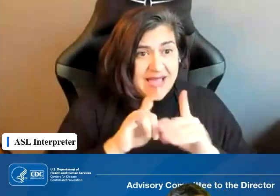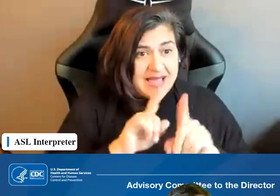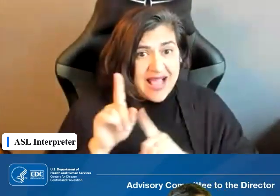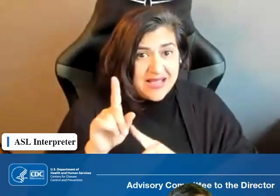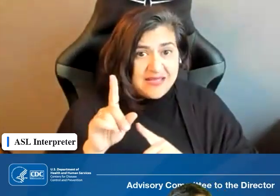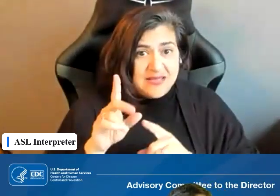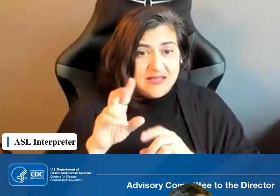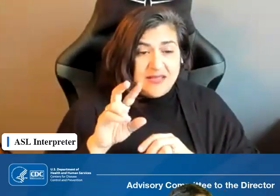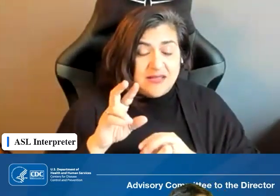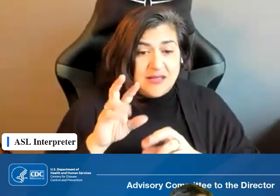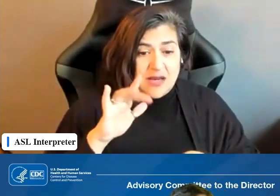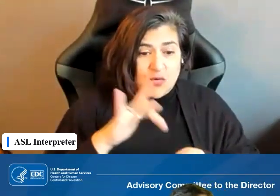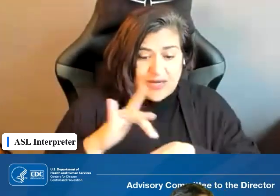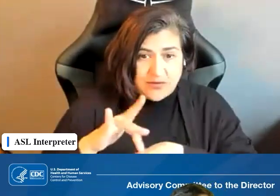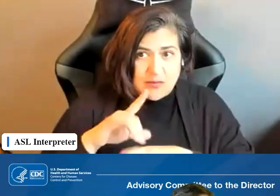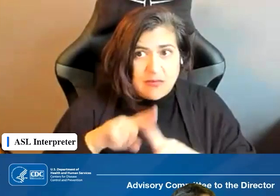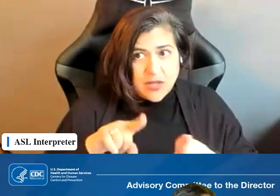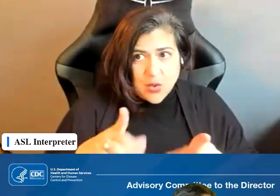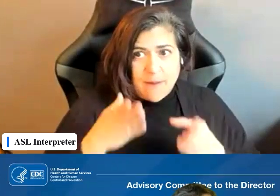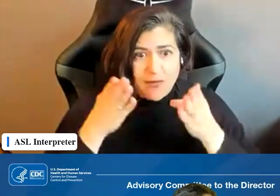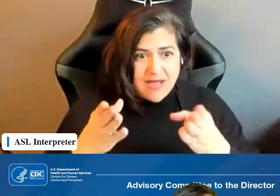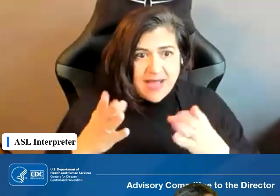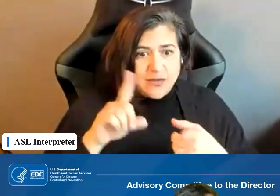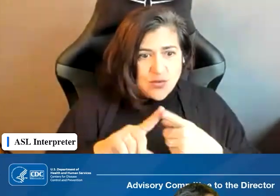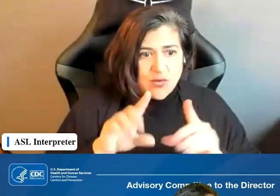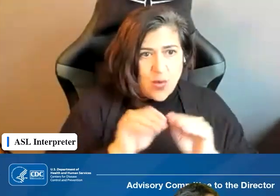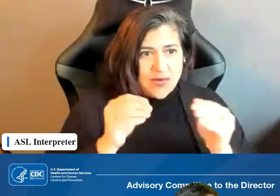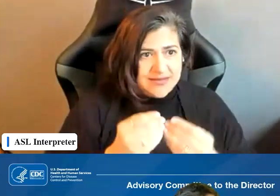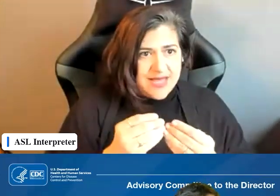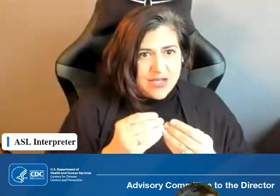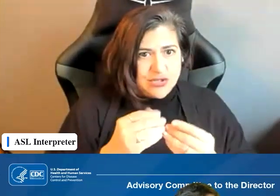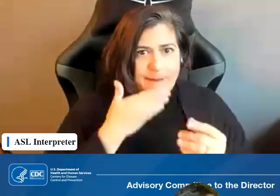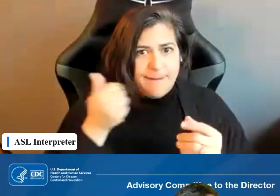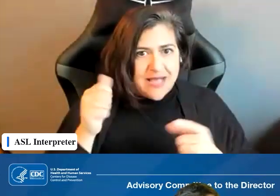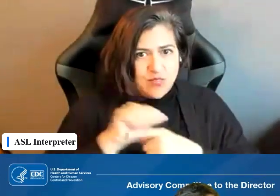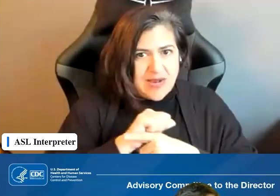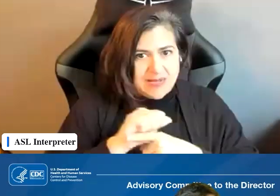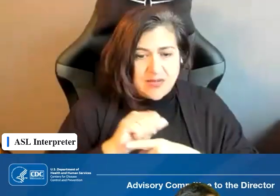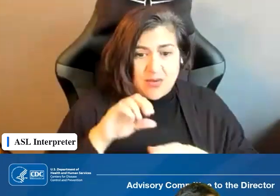but really you're providing best practices to the organization. And, you know, in our conversations today, what has been lifted